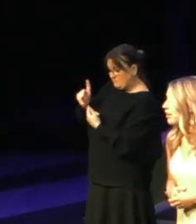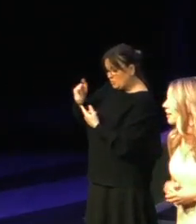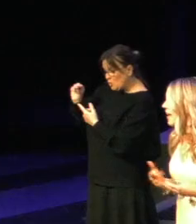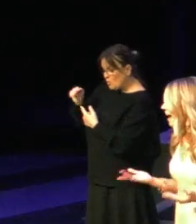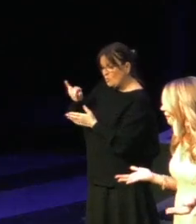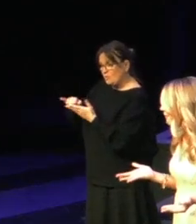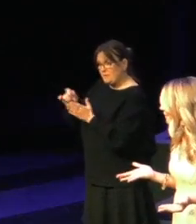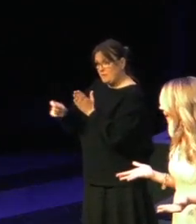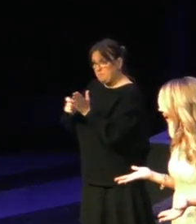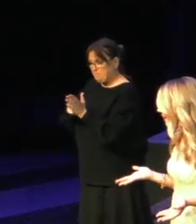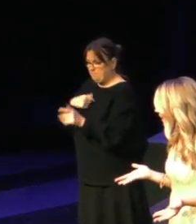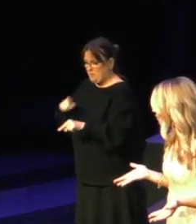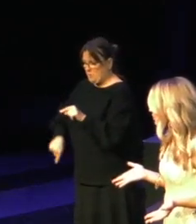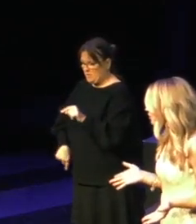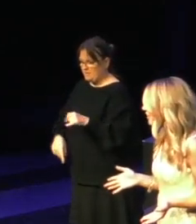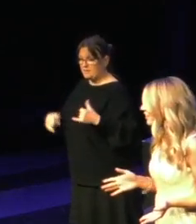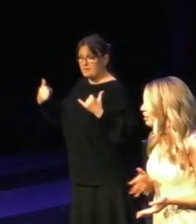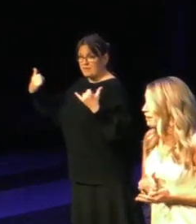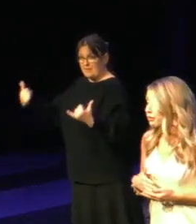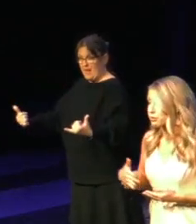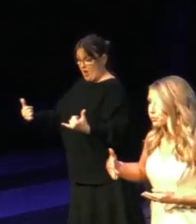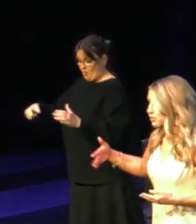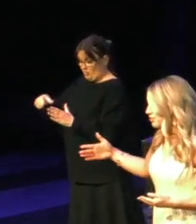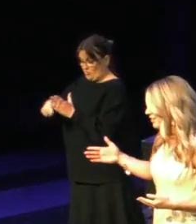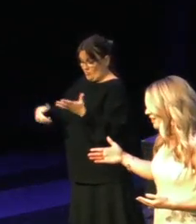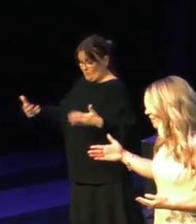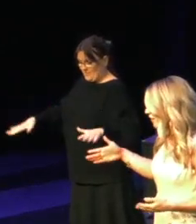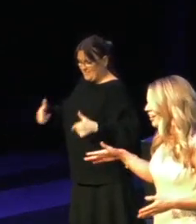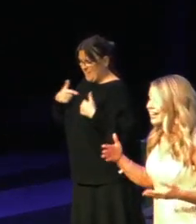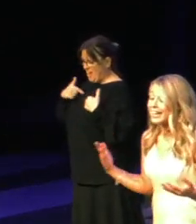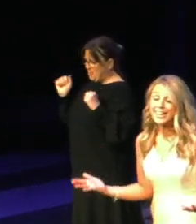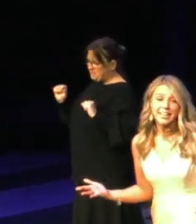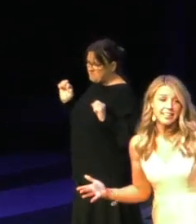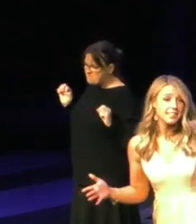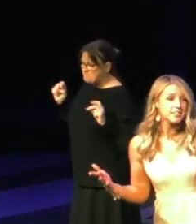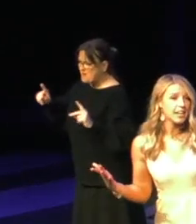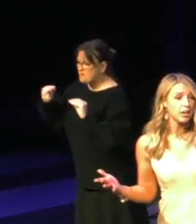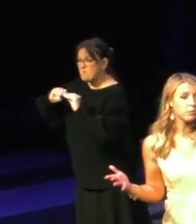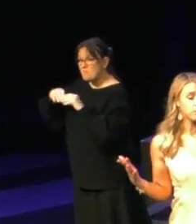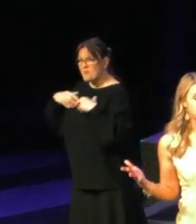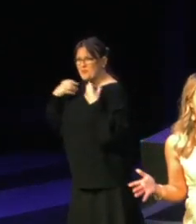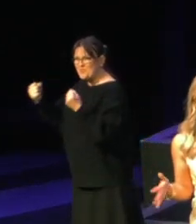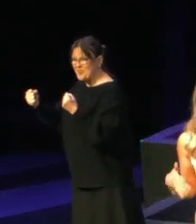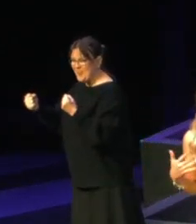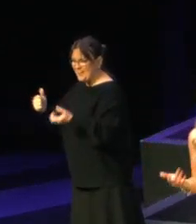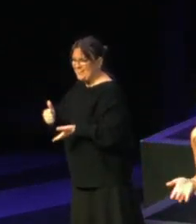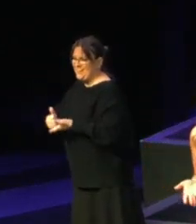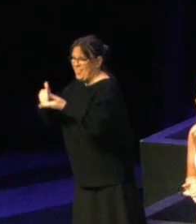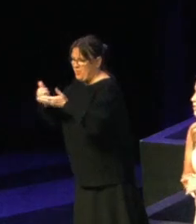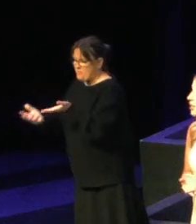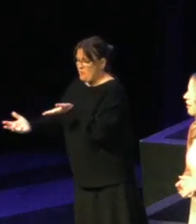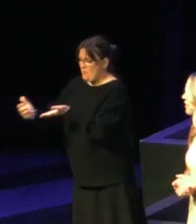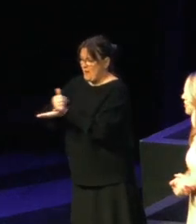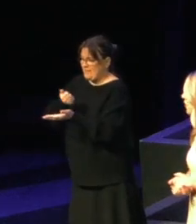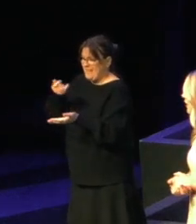So now I had the opportunity to come back with more strength than ever and to help raise $18,000